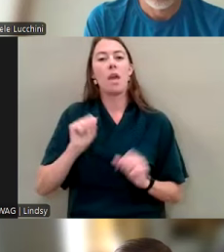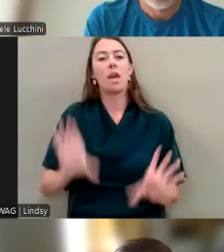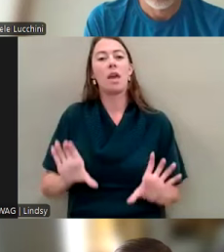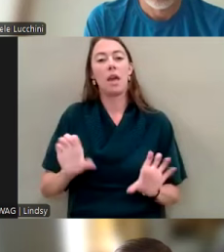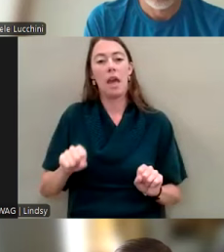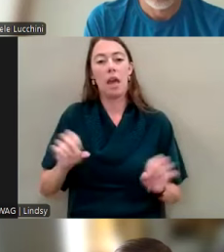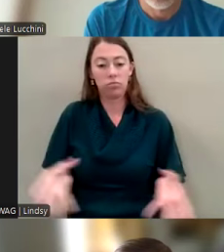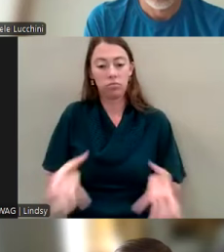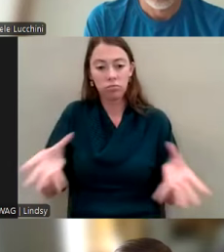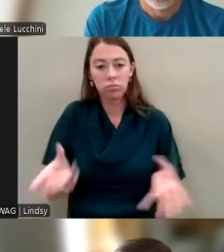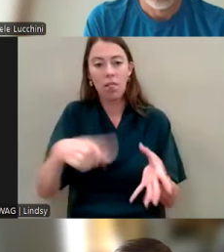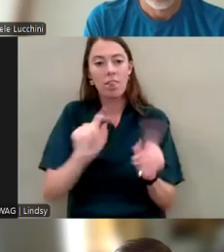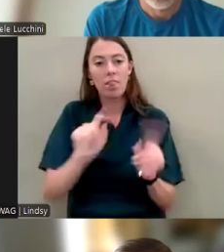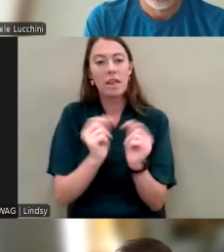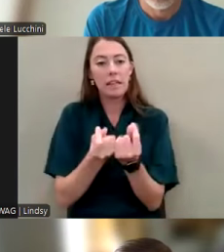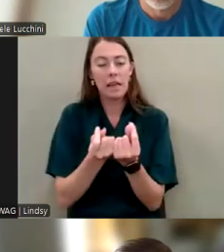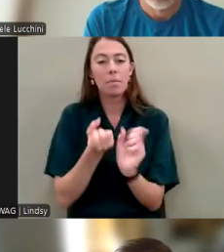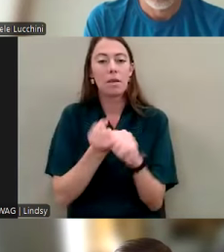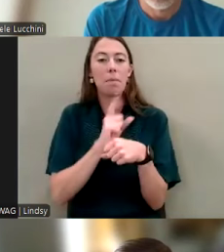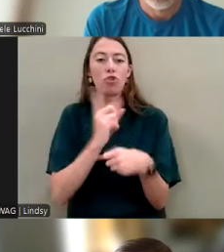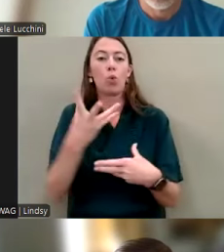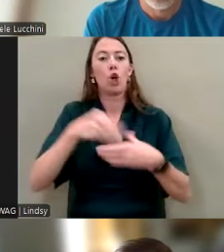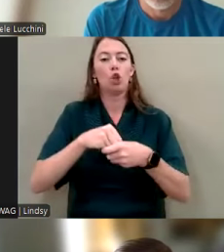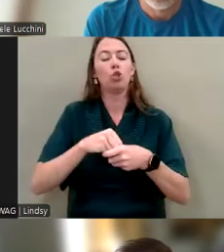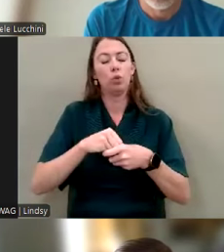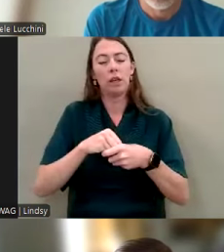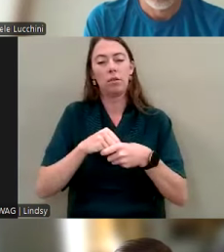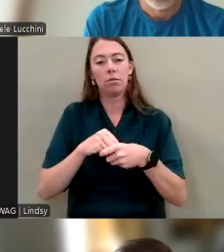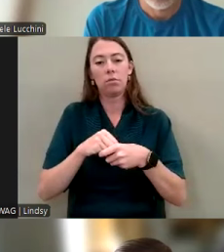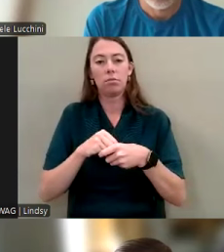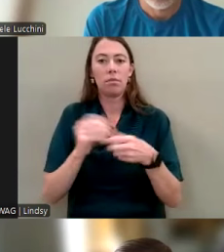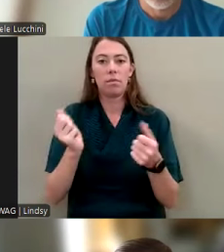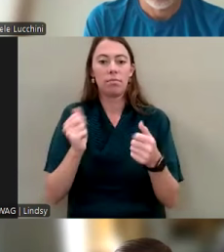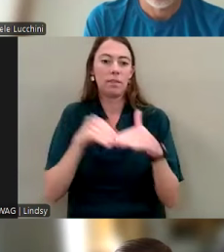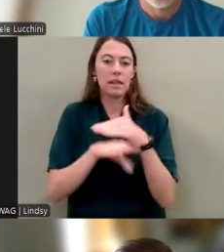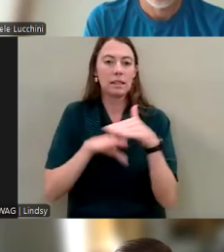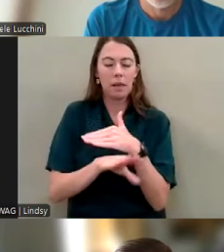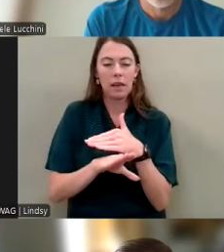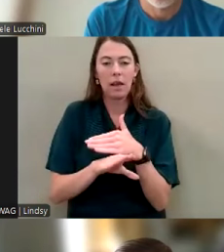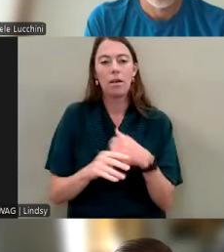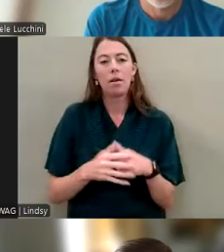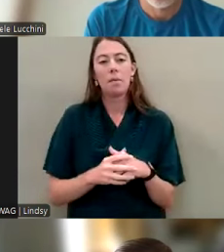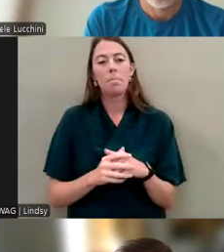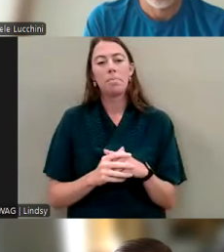make sure it gets the visibility, because it factors so much into the work that they do overall